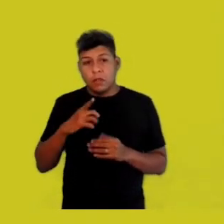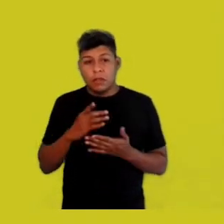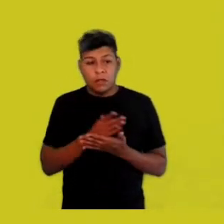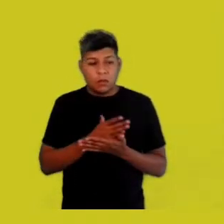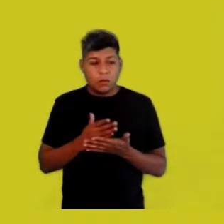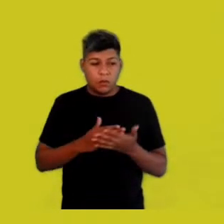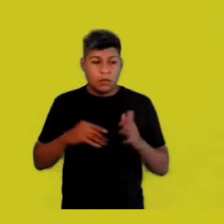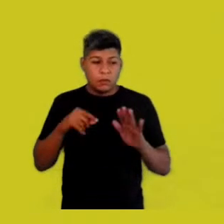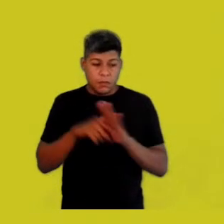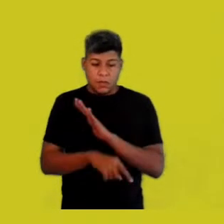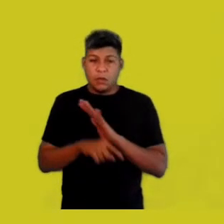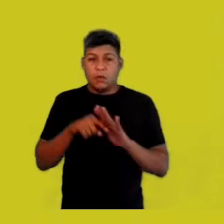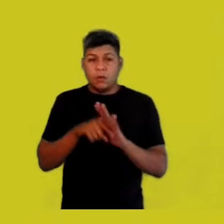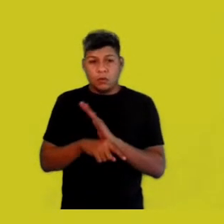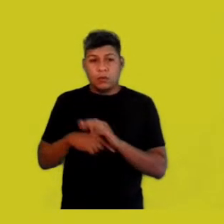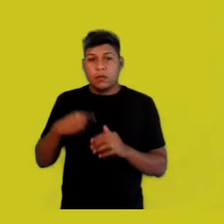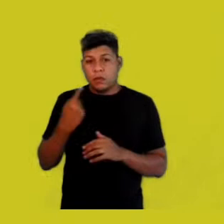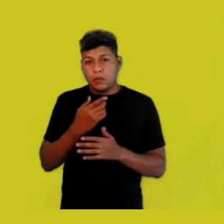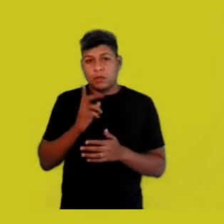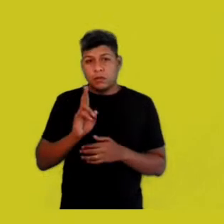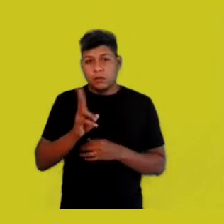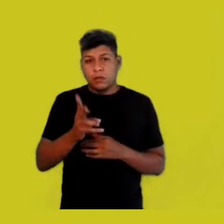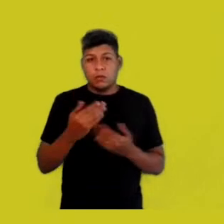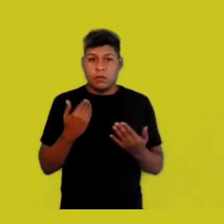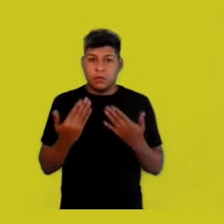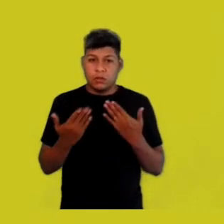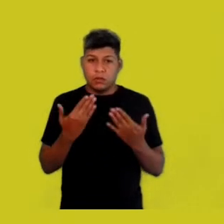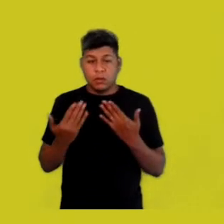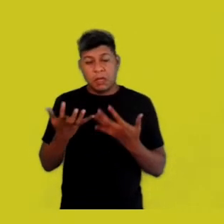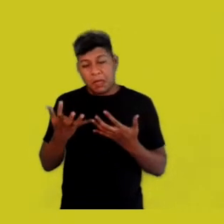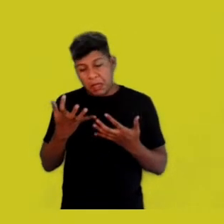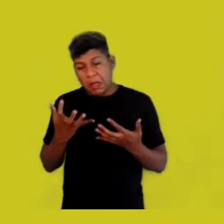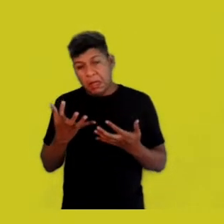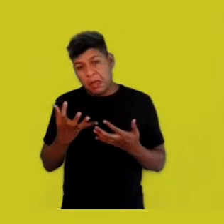for us to keep talking. If you want to make an observation.